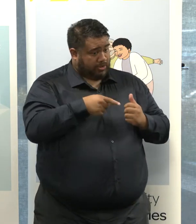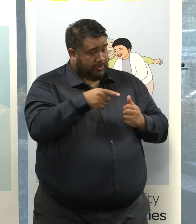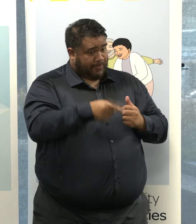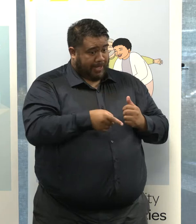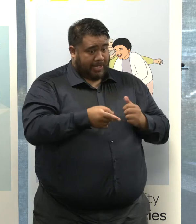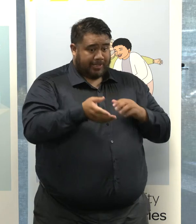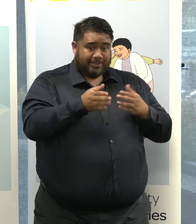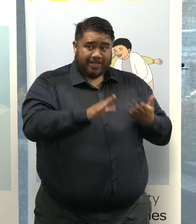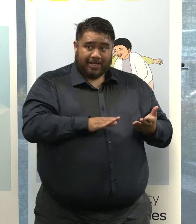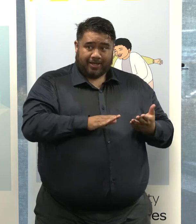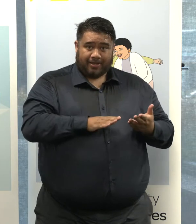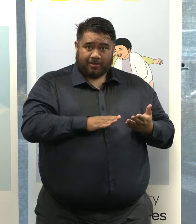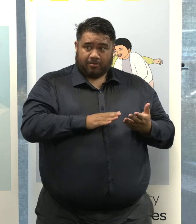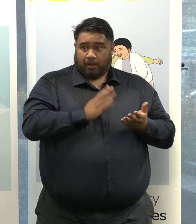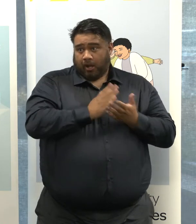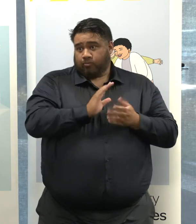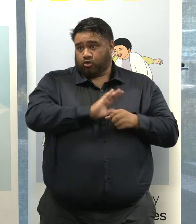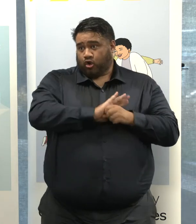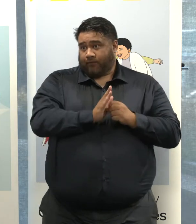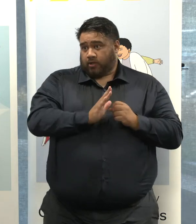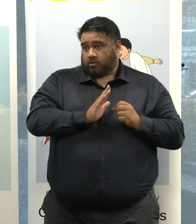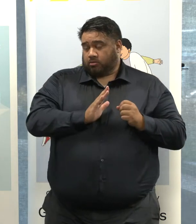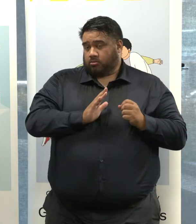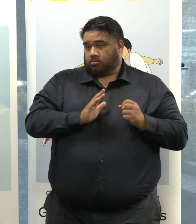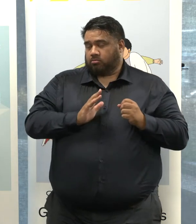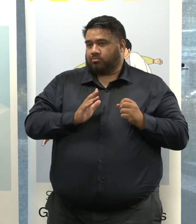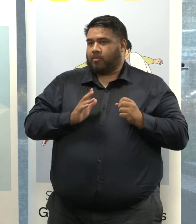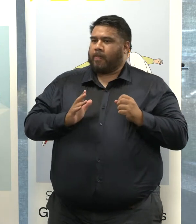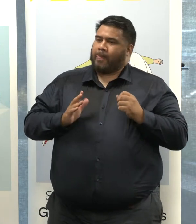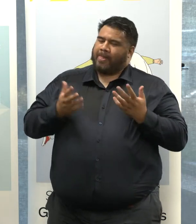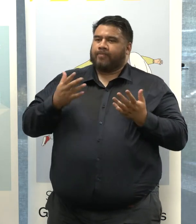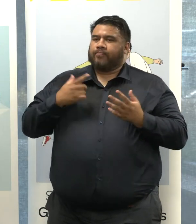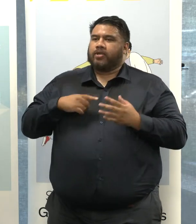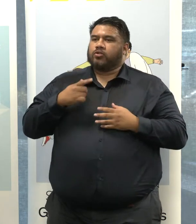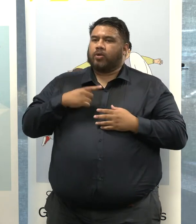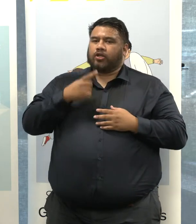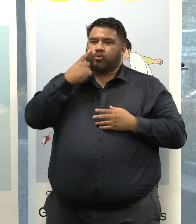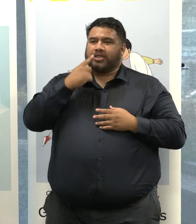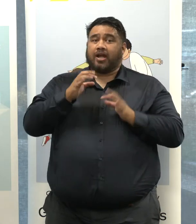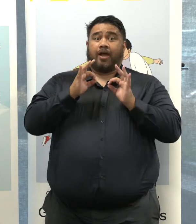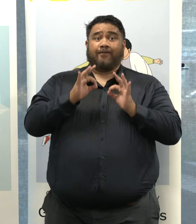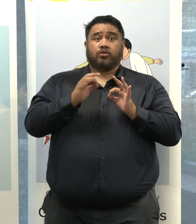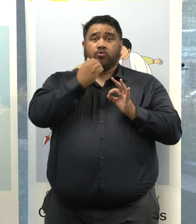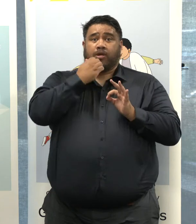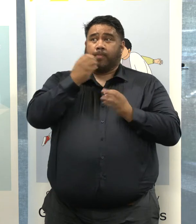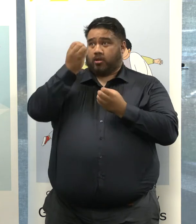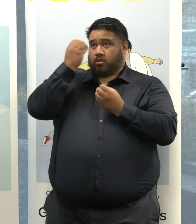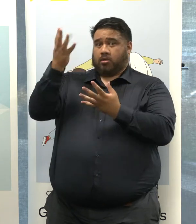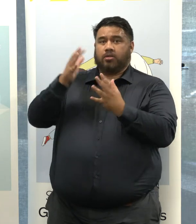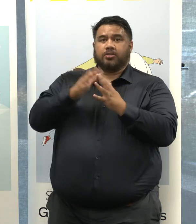For example, someone who has been in hospital for an extended period of time but the primary diagnosis and perhaps